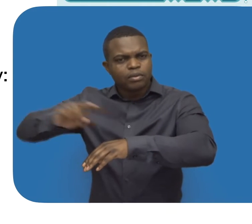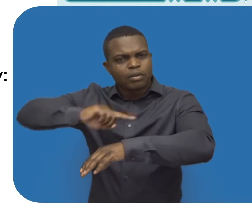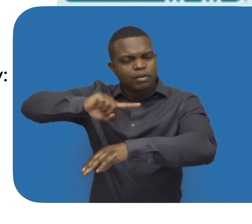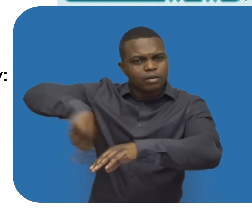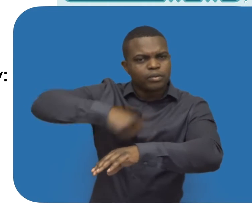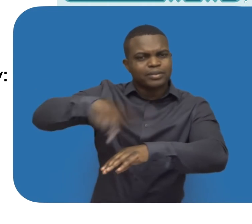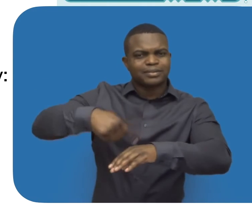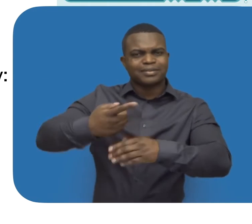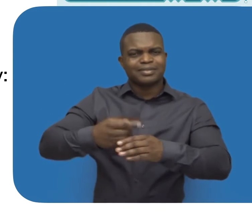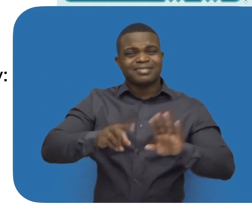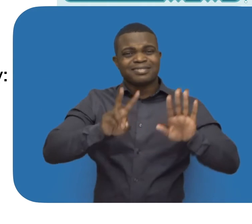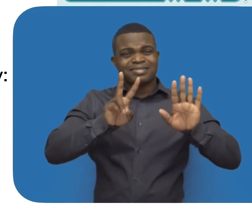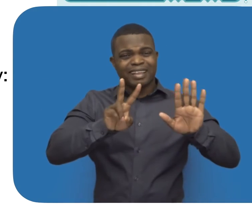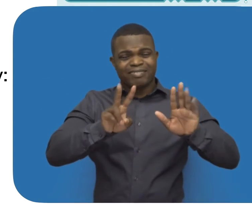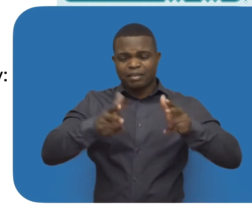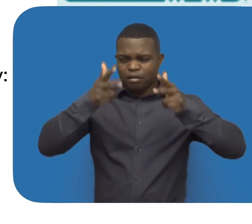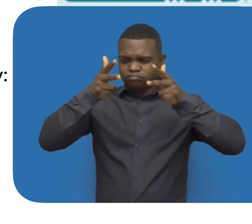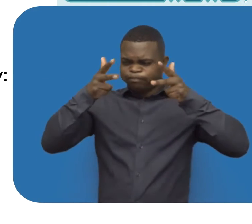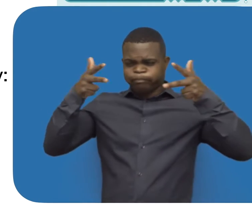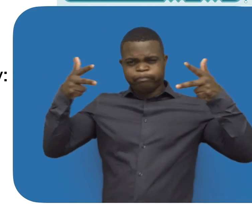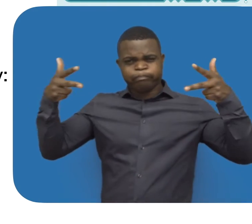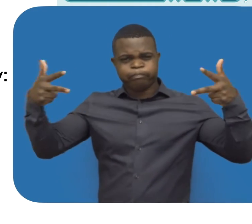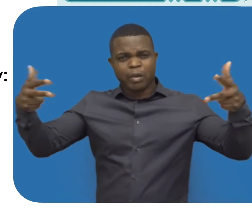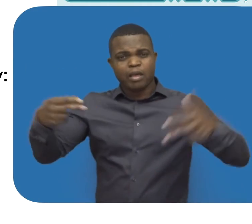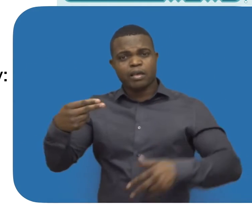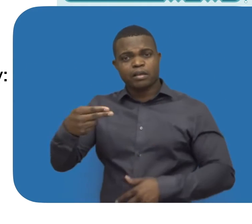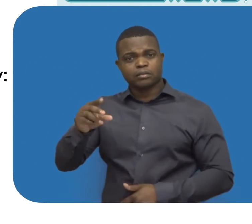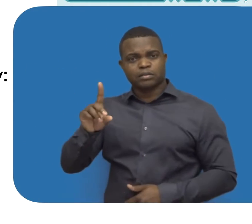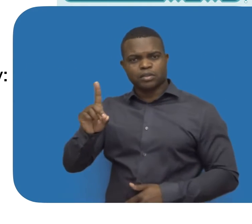by 7 different high definition or stereoscopic cameras,